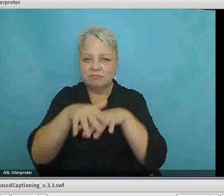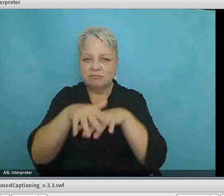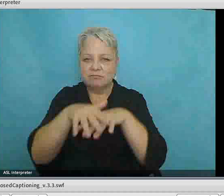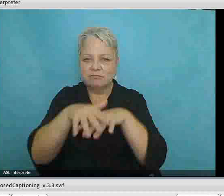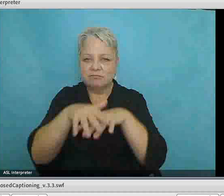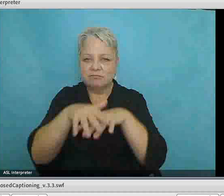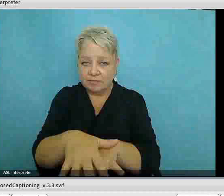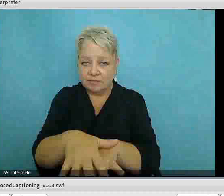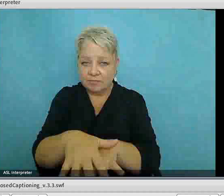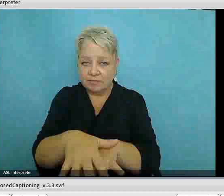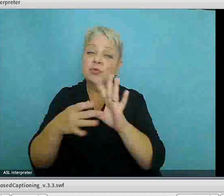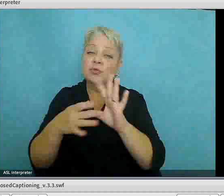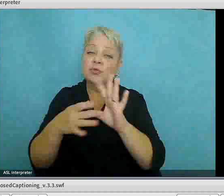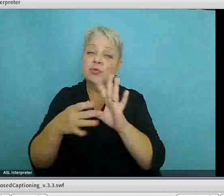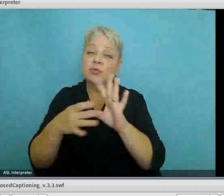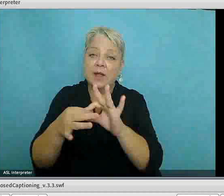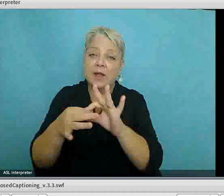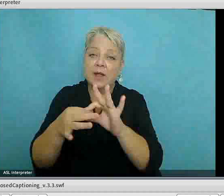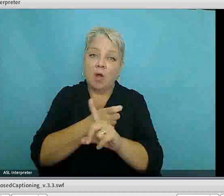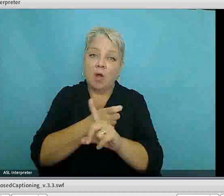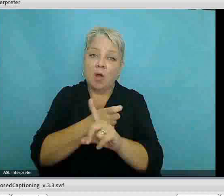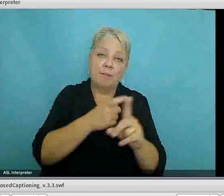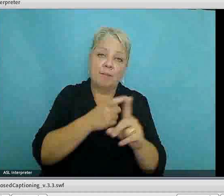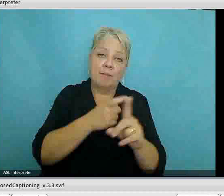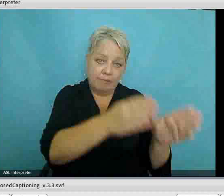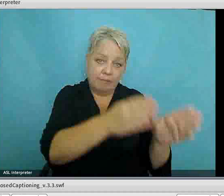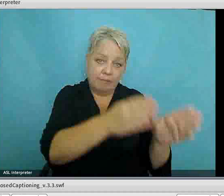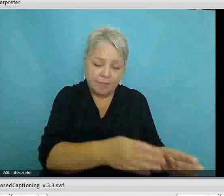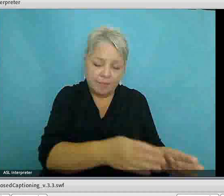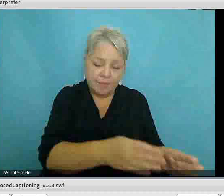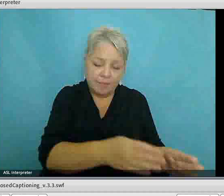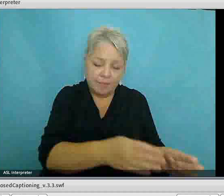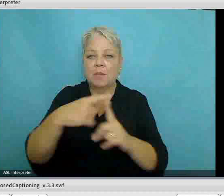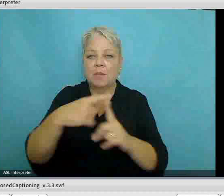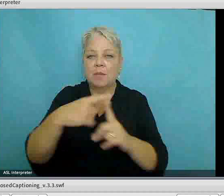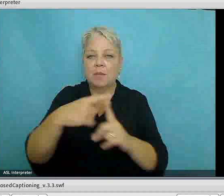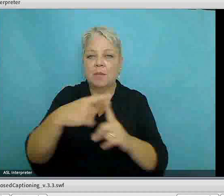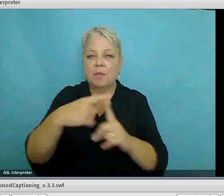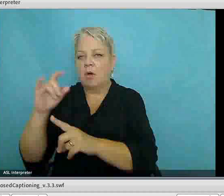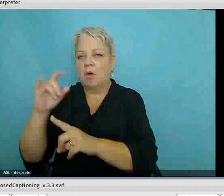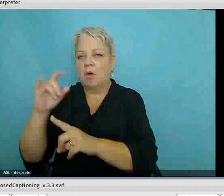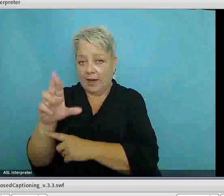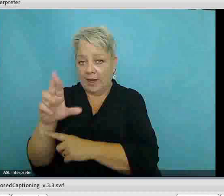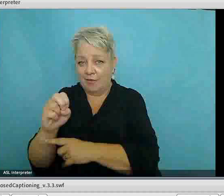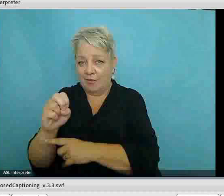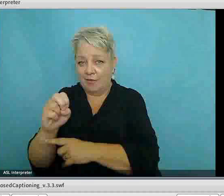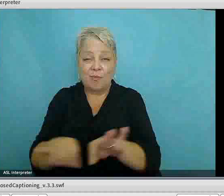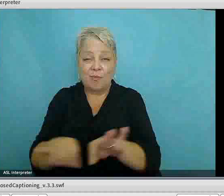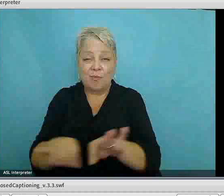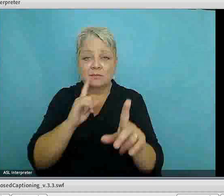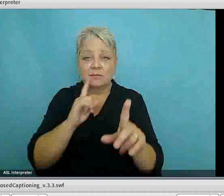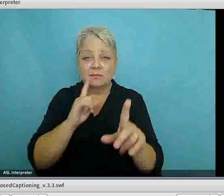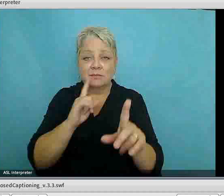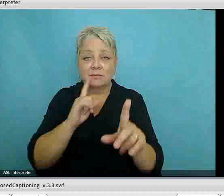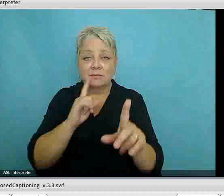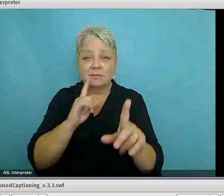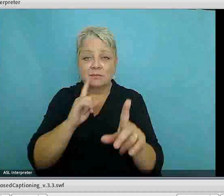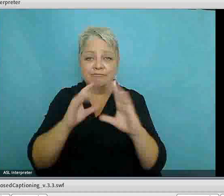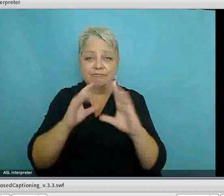understand how to best -- how to best coordinate this to keep it as streamlined for the member